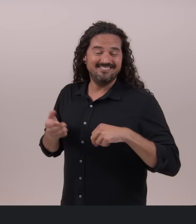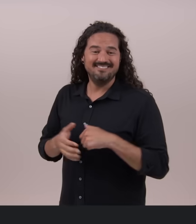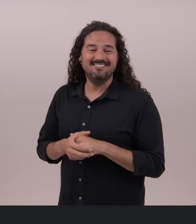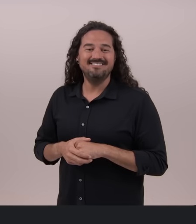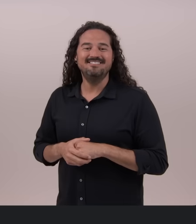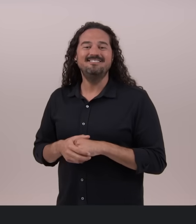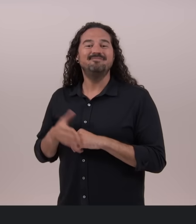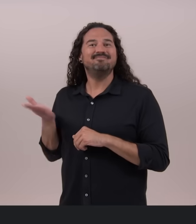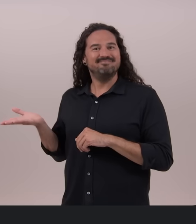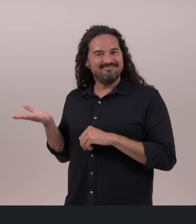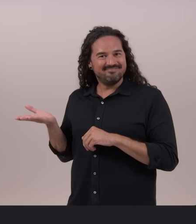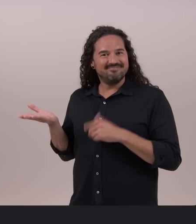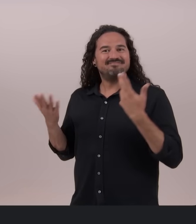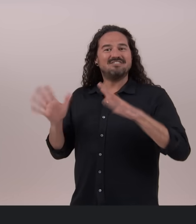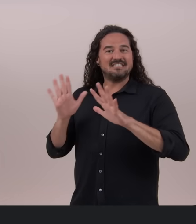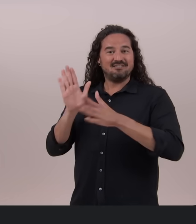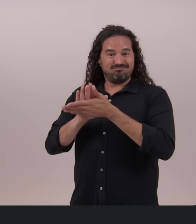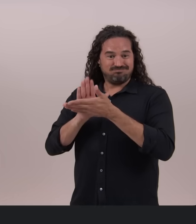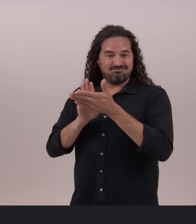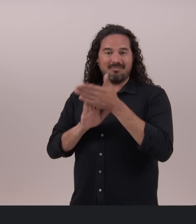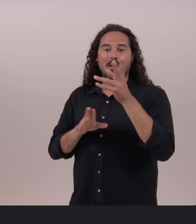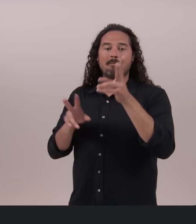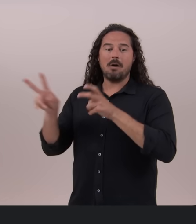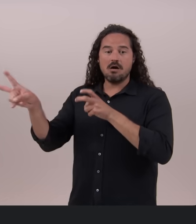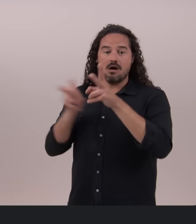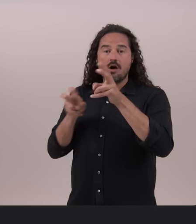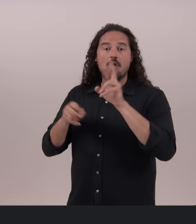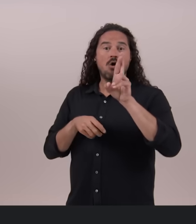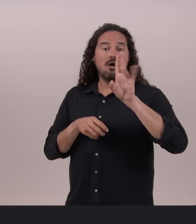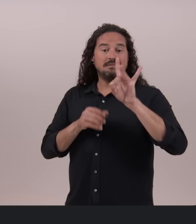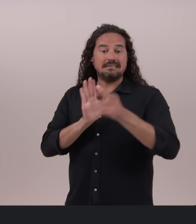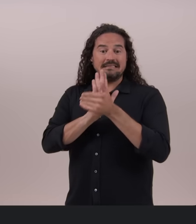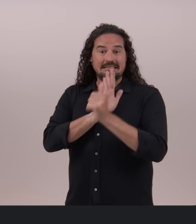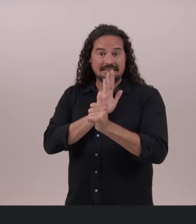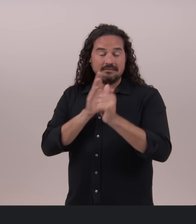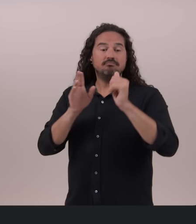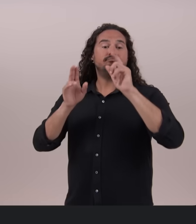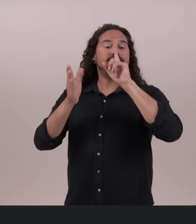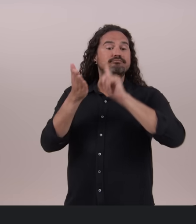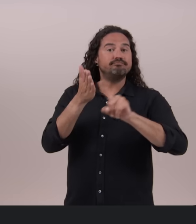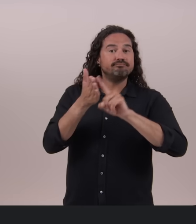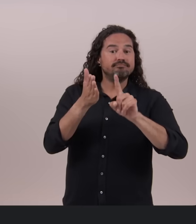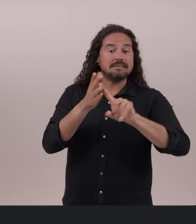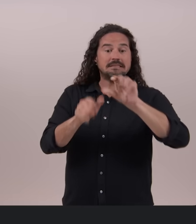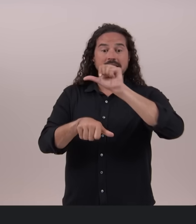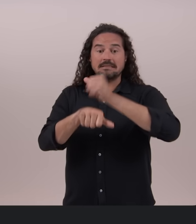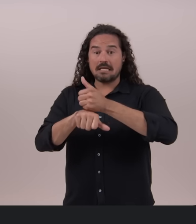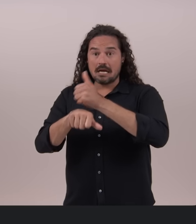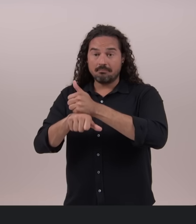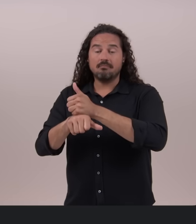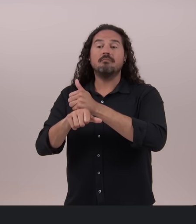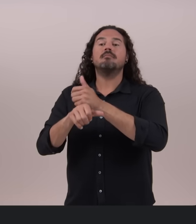And I can see that it's used the R8 analyzer skill to actually recommend changes to the build configuration